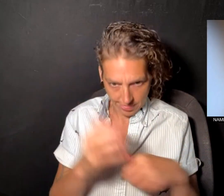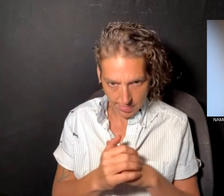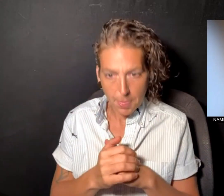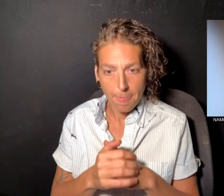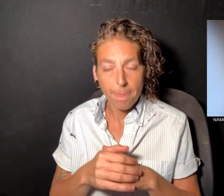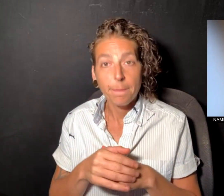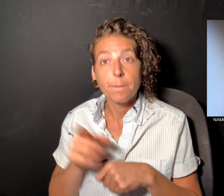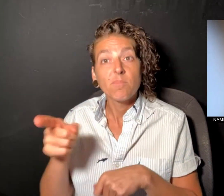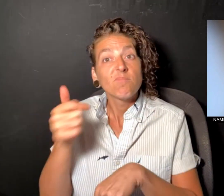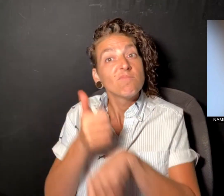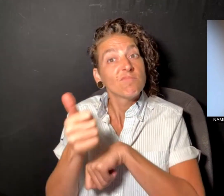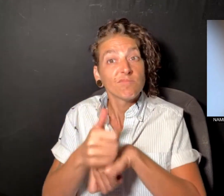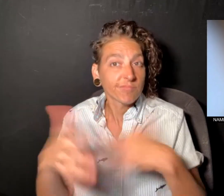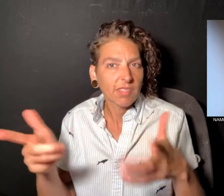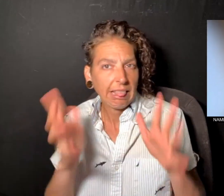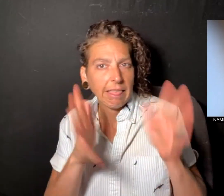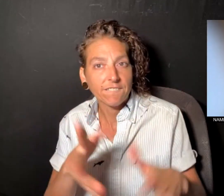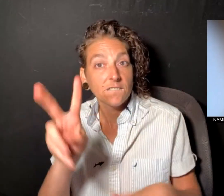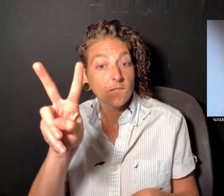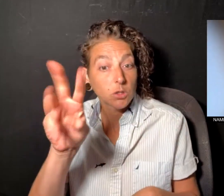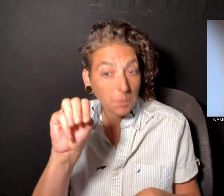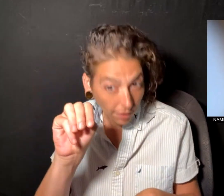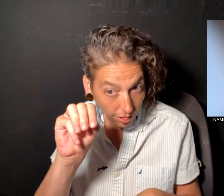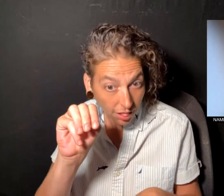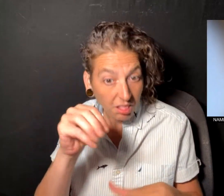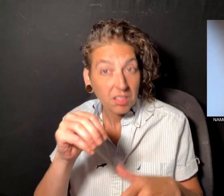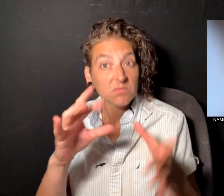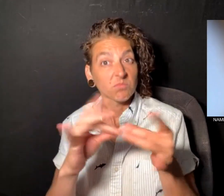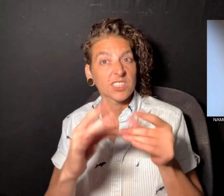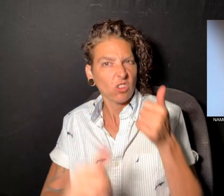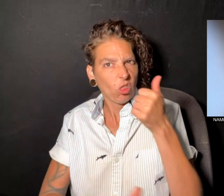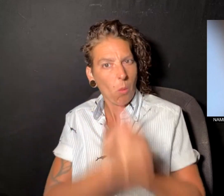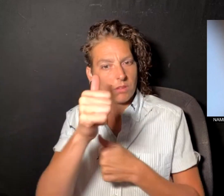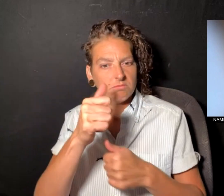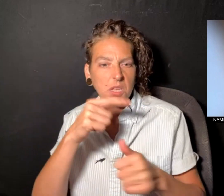She allegedly left a voicemail message threatening to kill anyone who